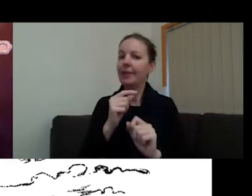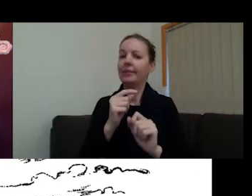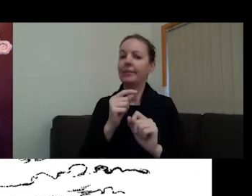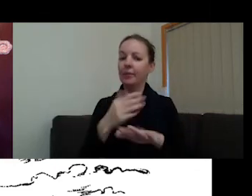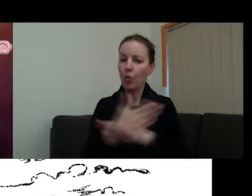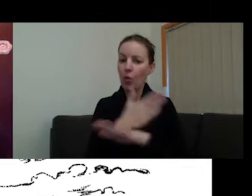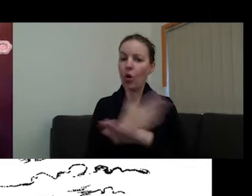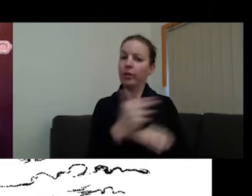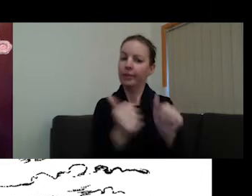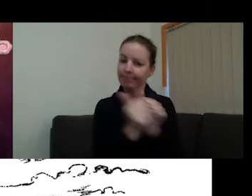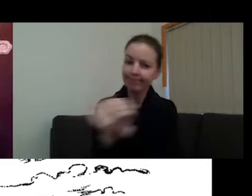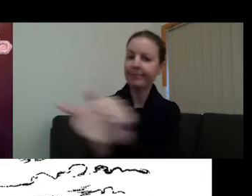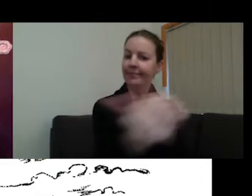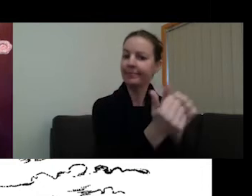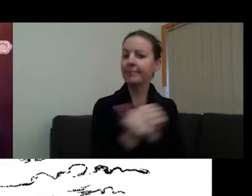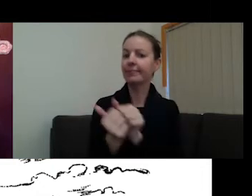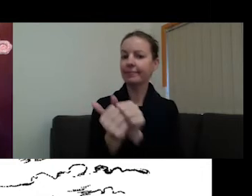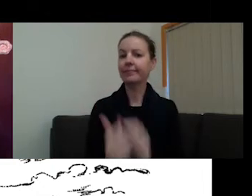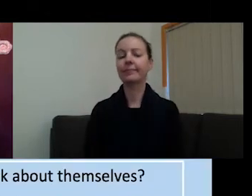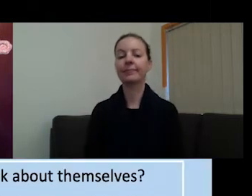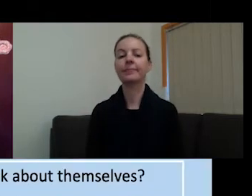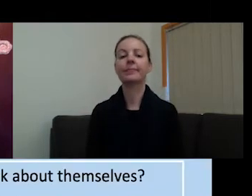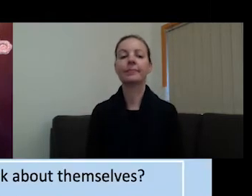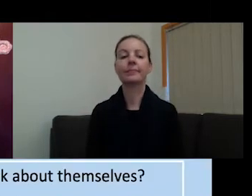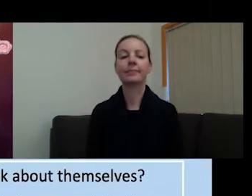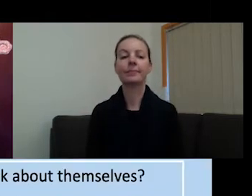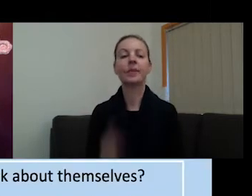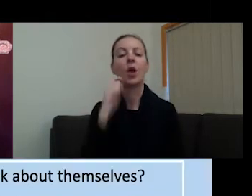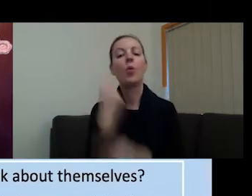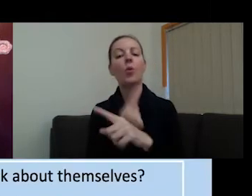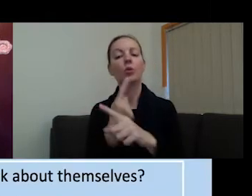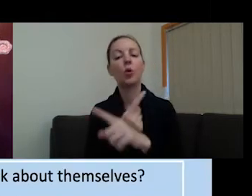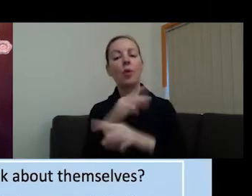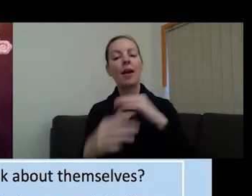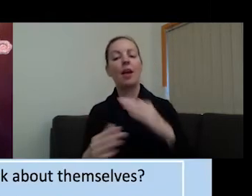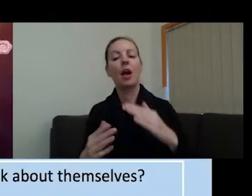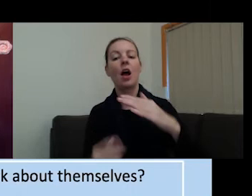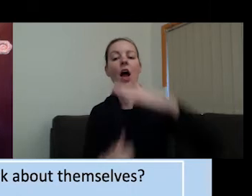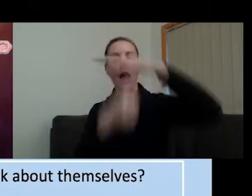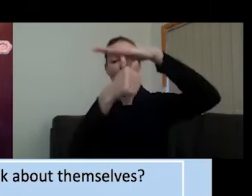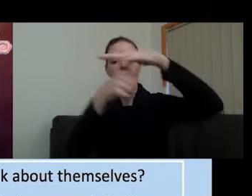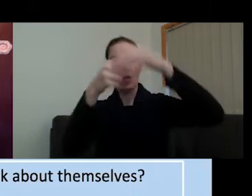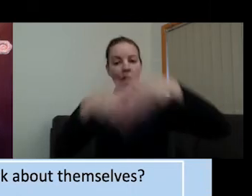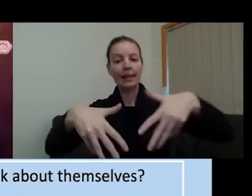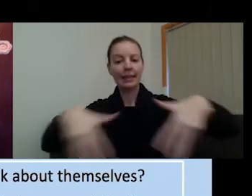So, I'm going to talk a bit about hierarchy. So, on the